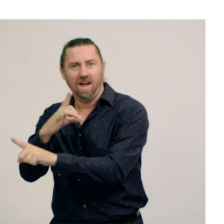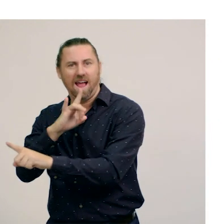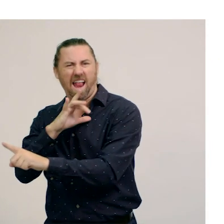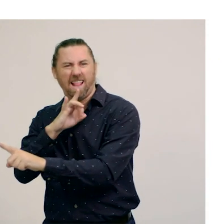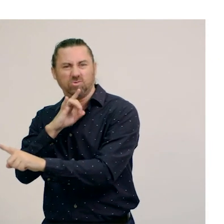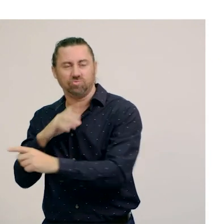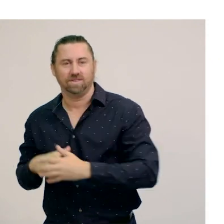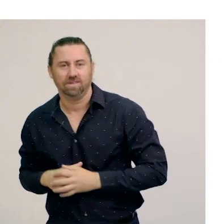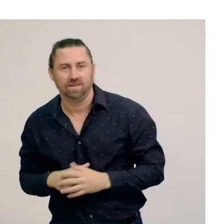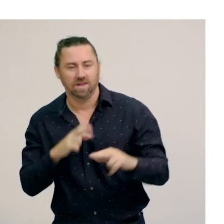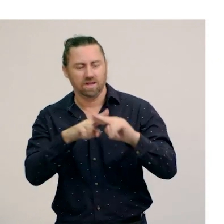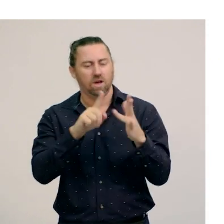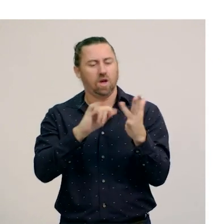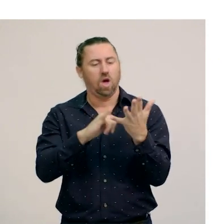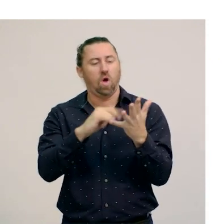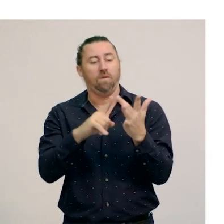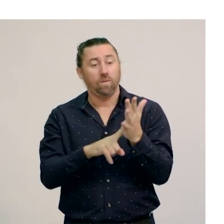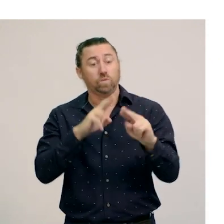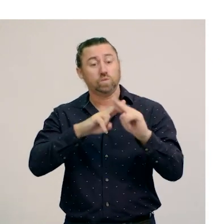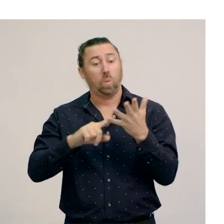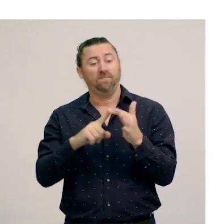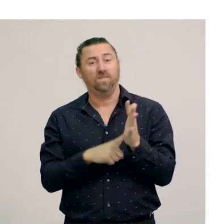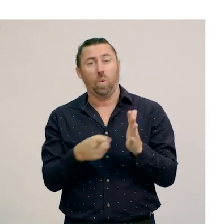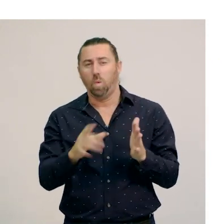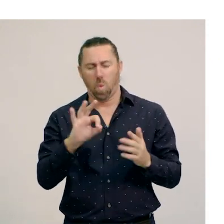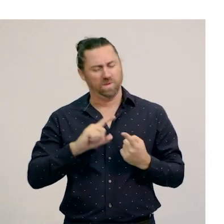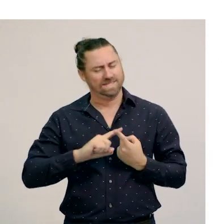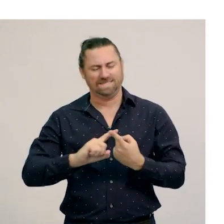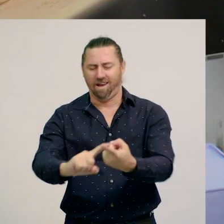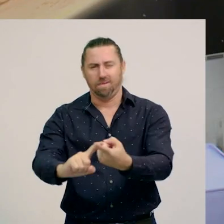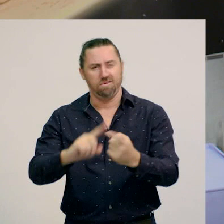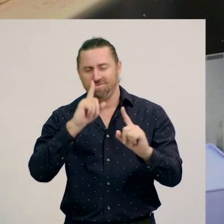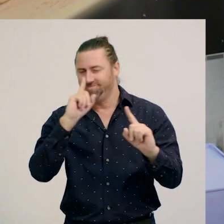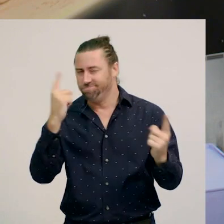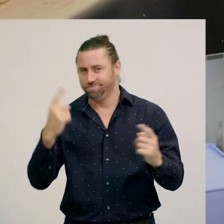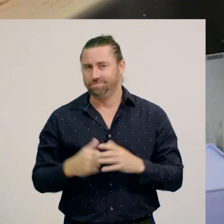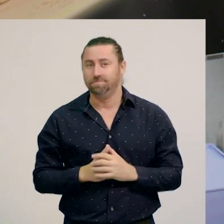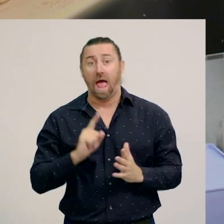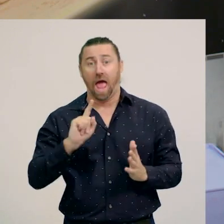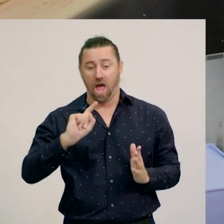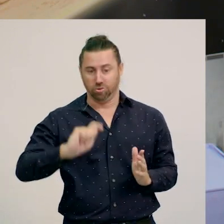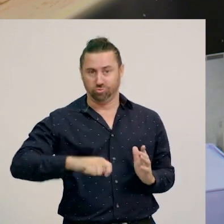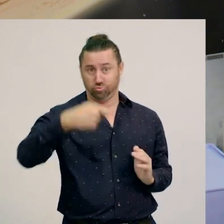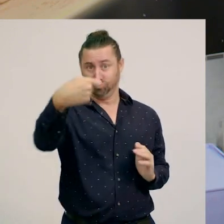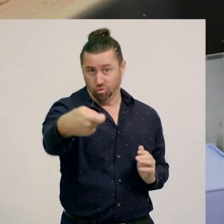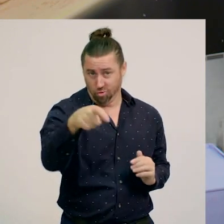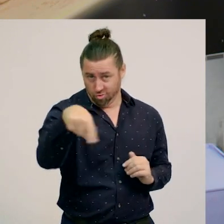Fossil fuels are not a sustainable source of energy. And, now it's your turn. Sometimes,